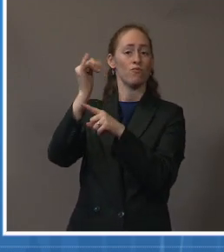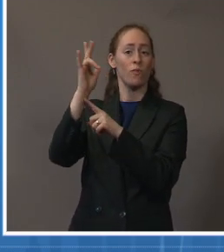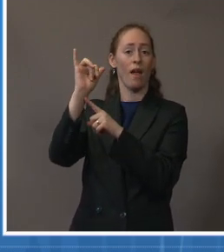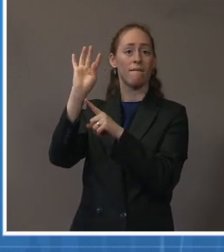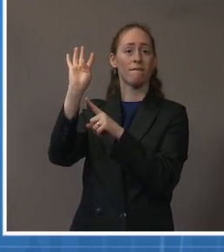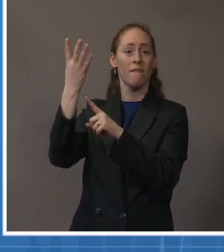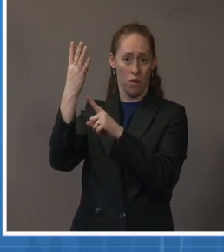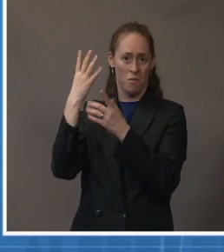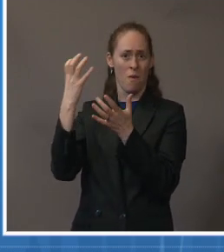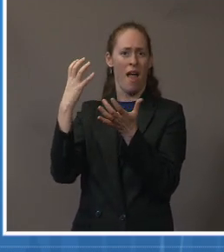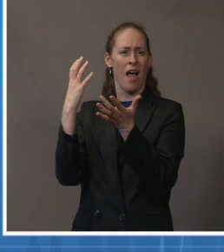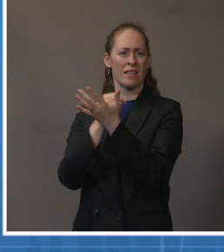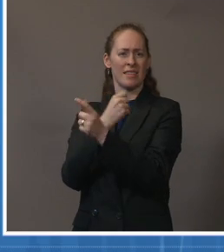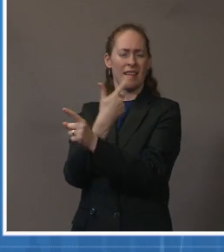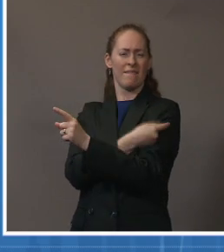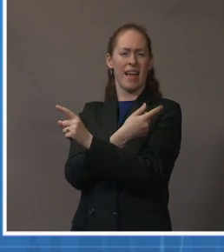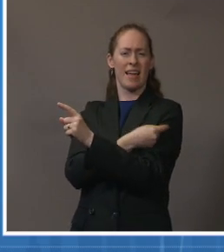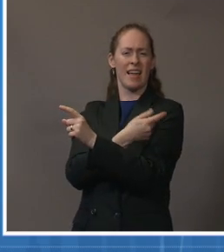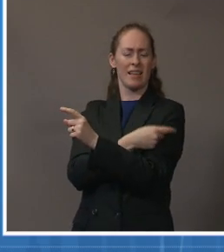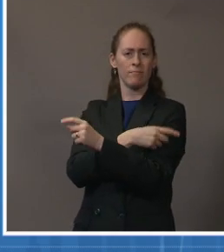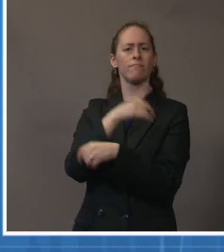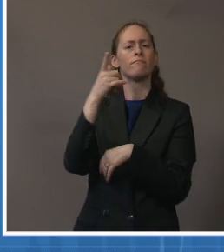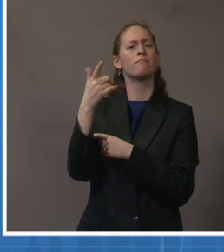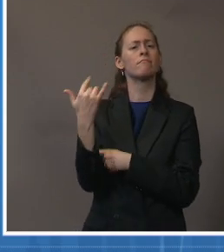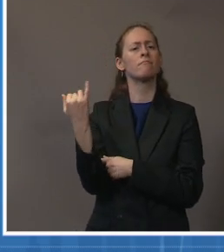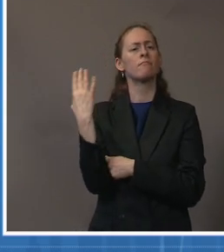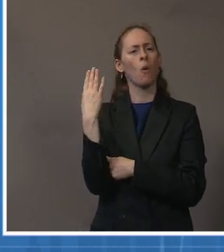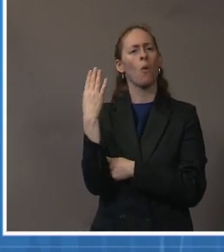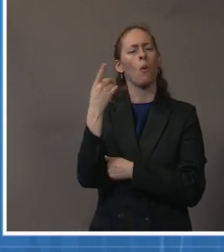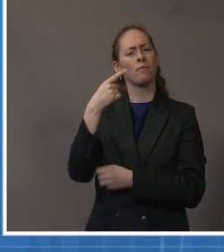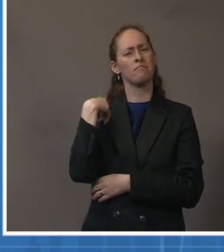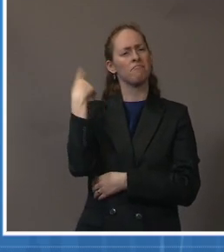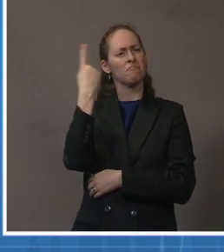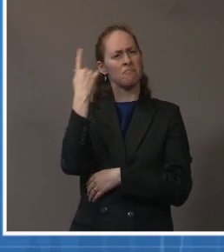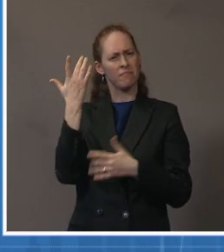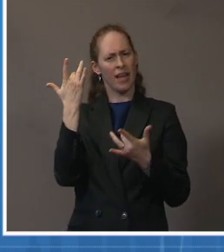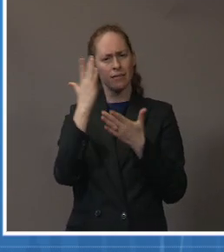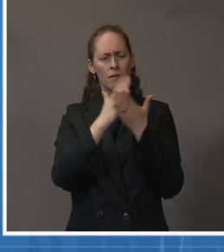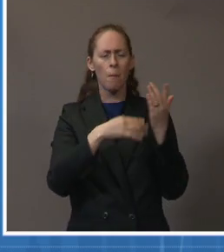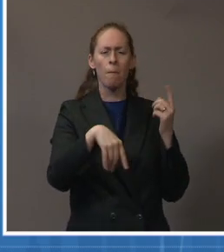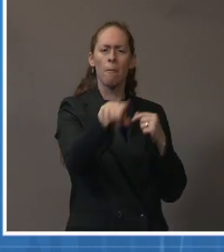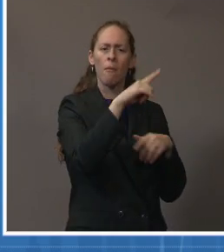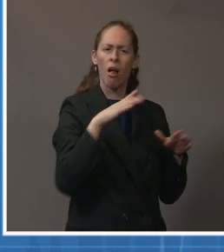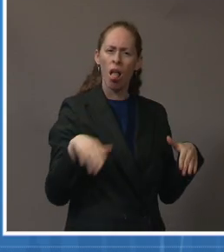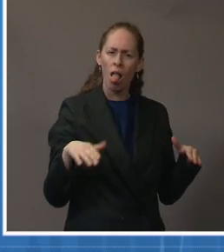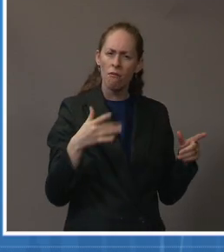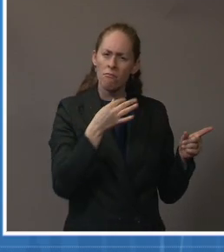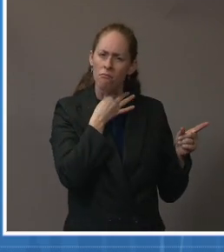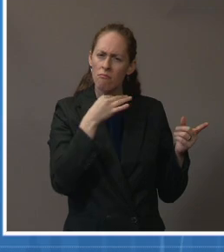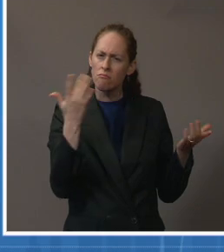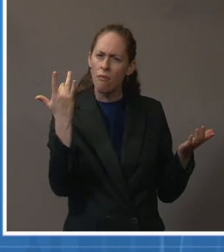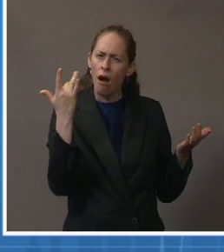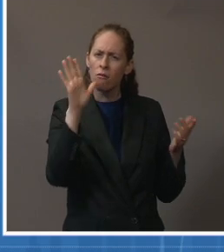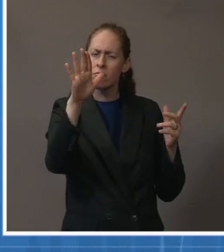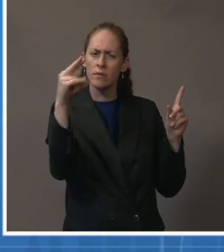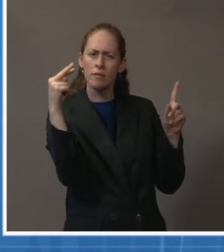for why people may not be getting vaccinated yet -- I'm wondering if you are making educated guesses